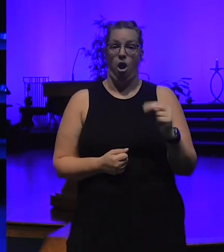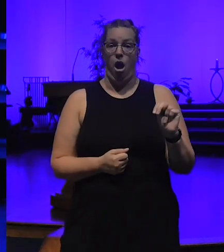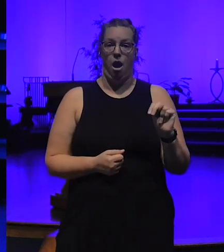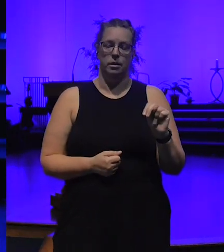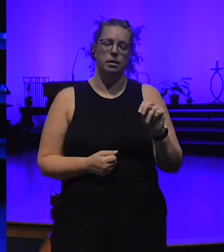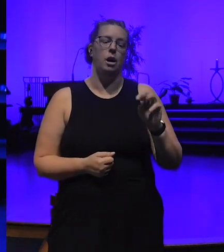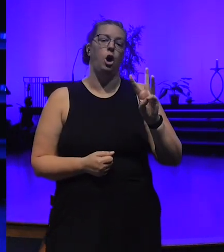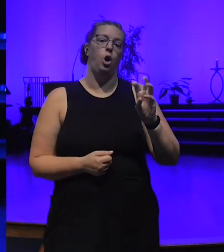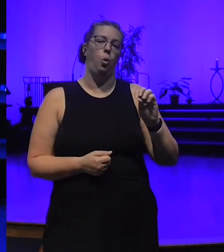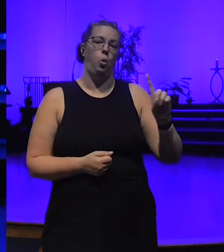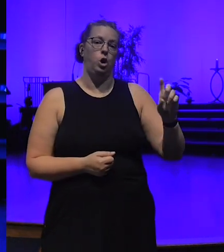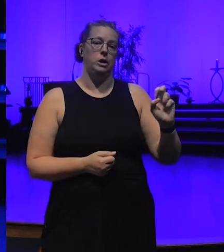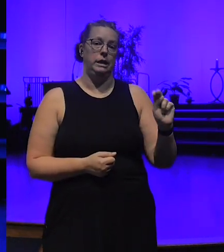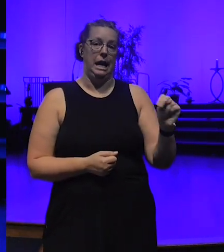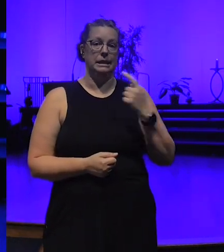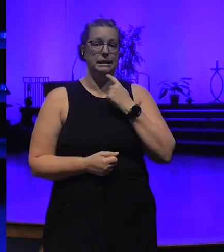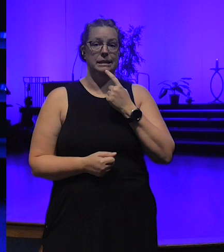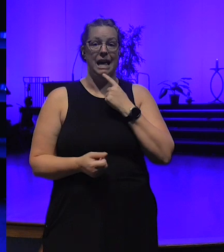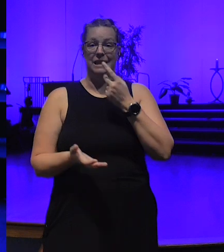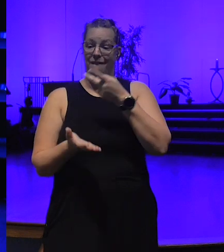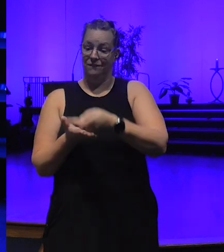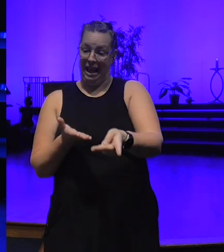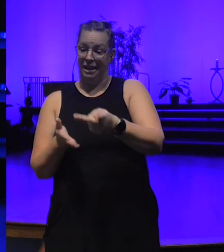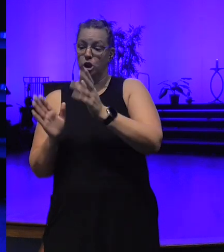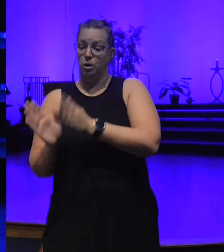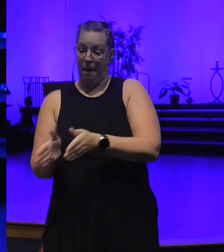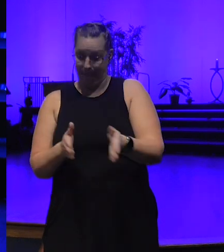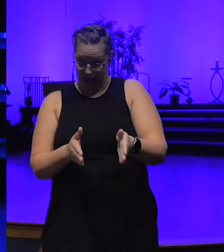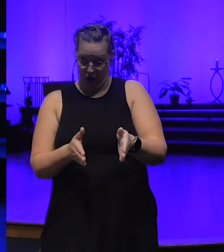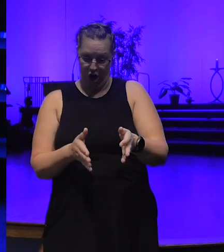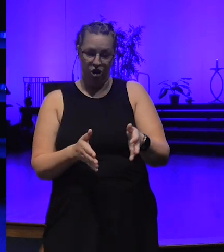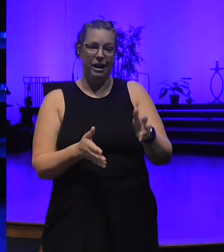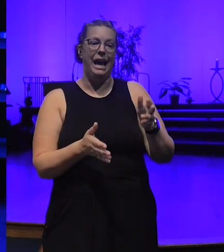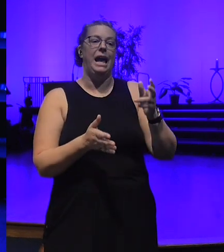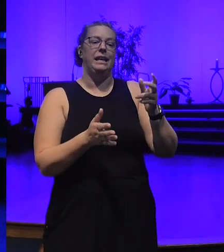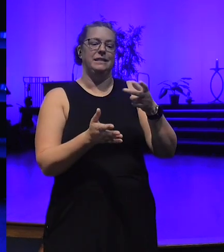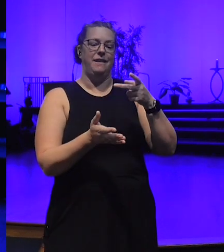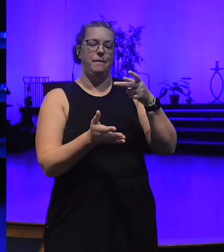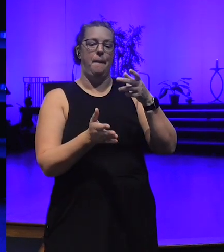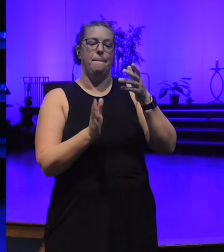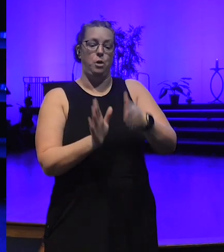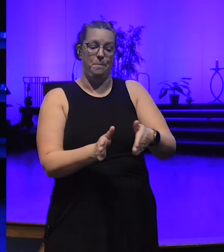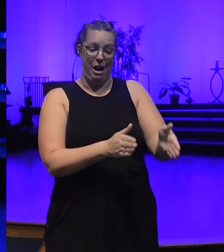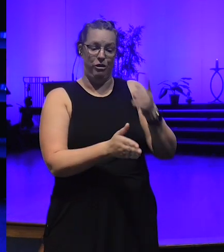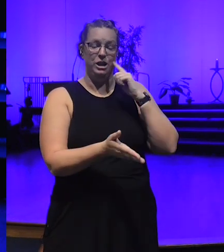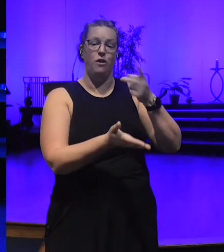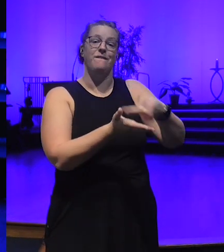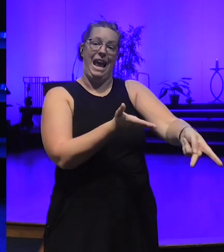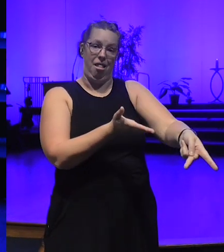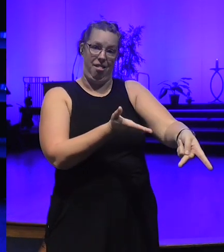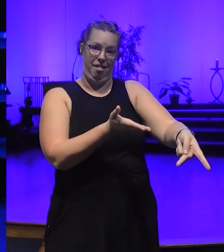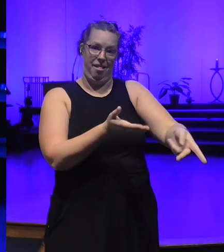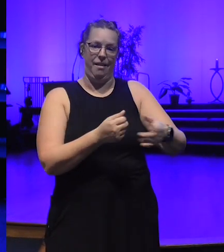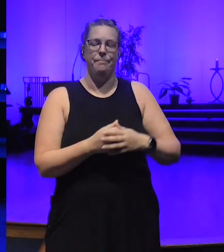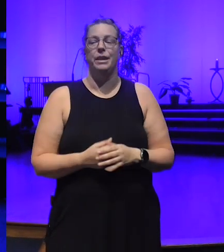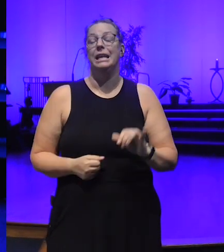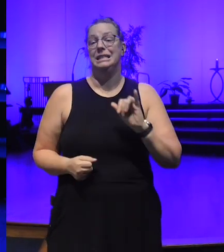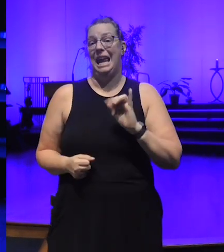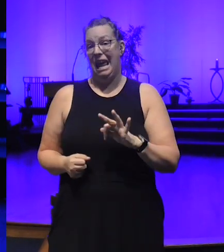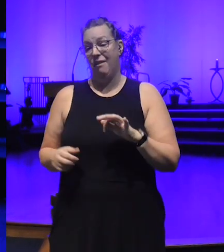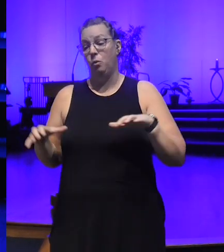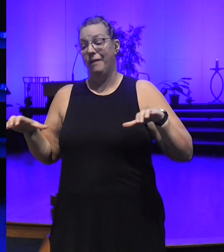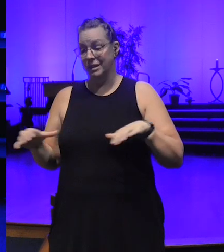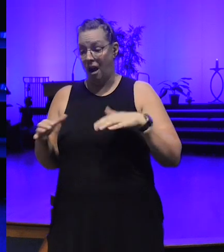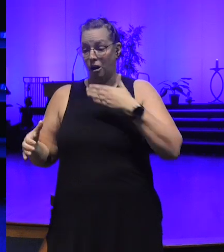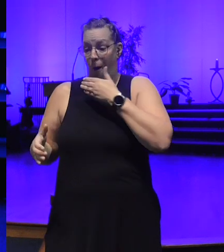that failing to prepare is preparing to fail if we've simply done our best what else can we do